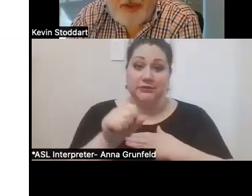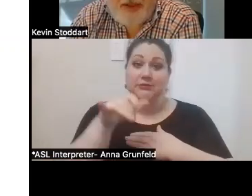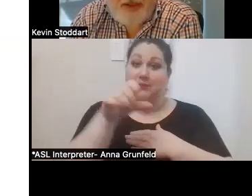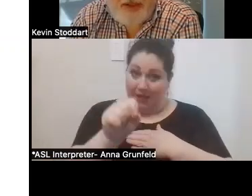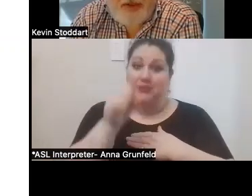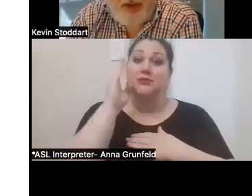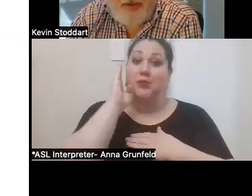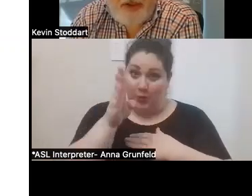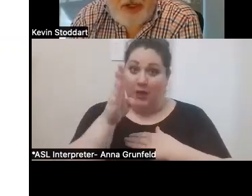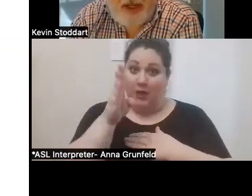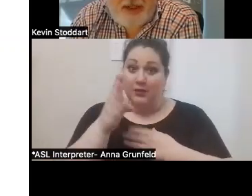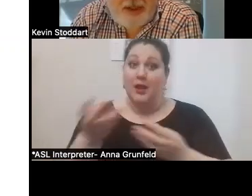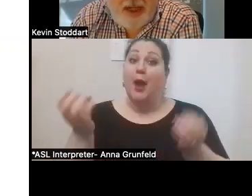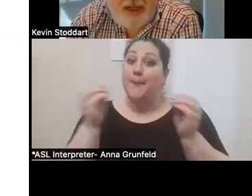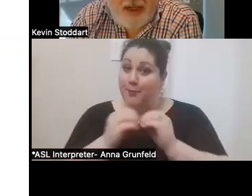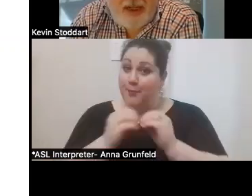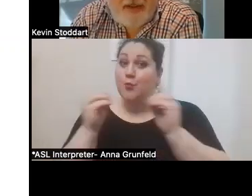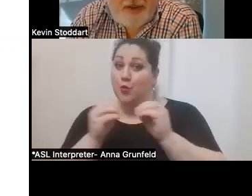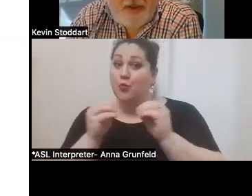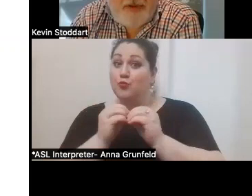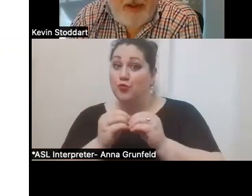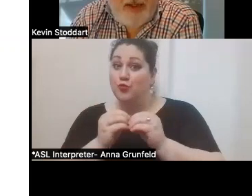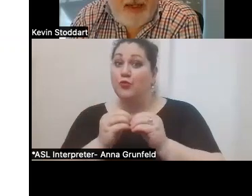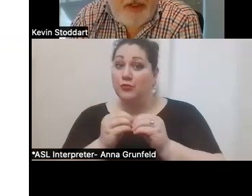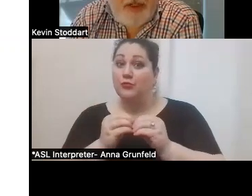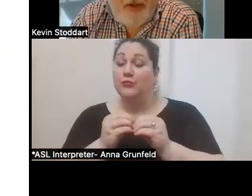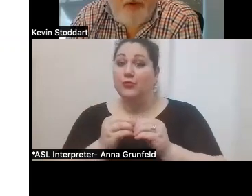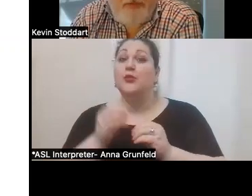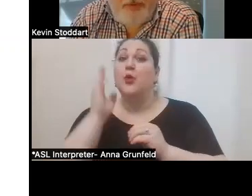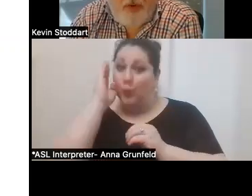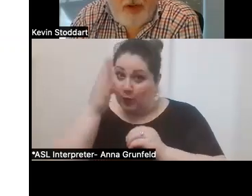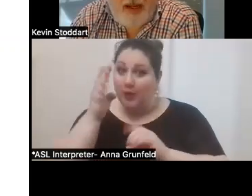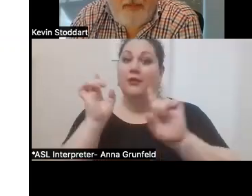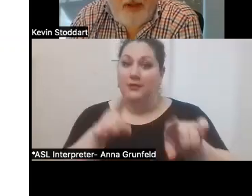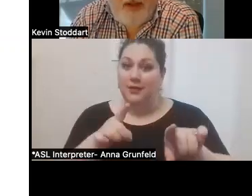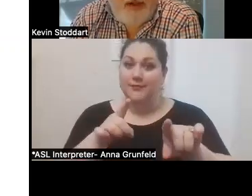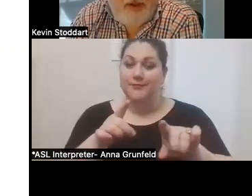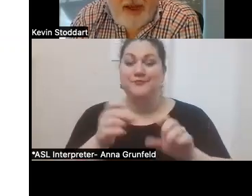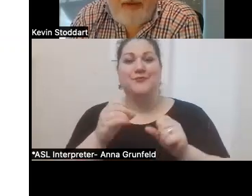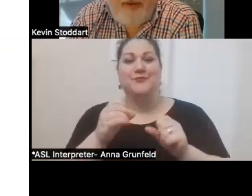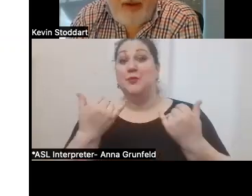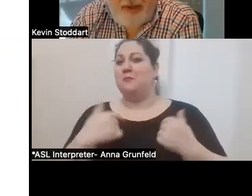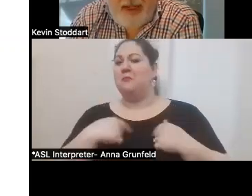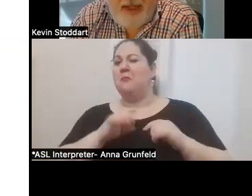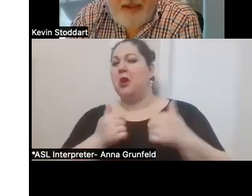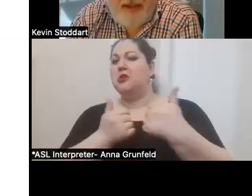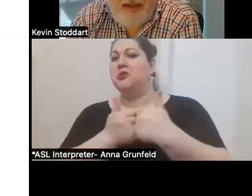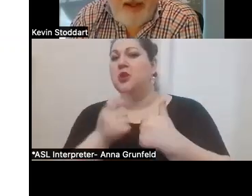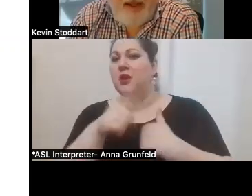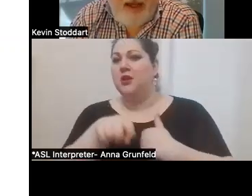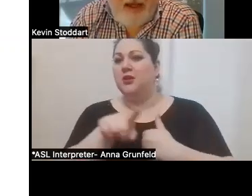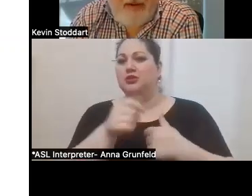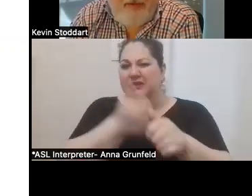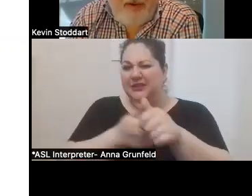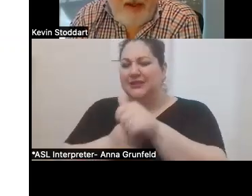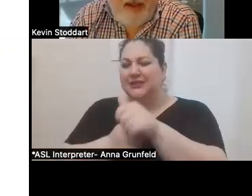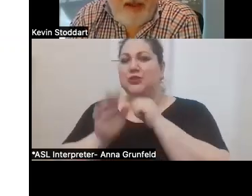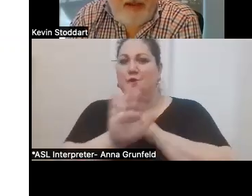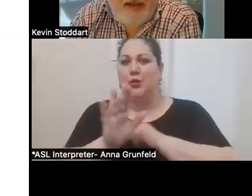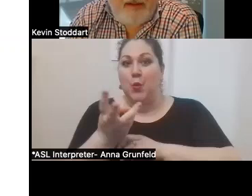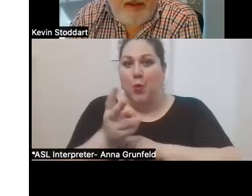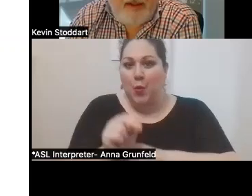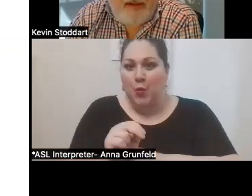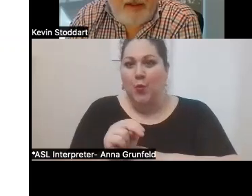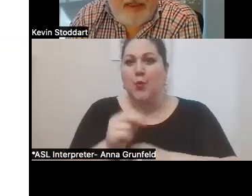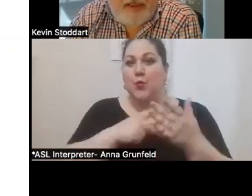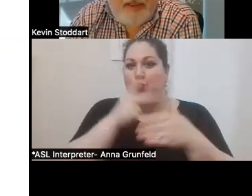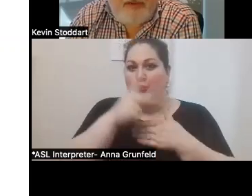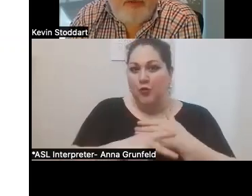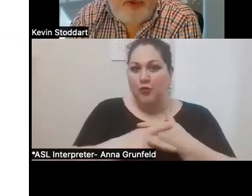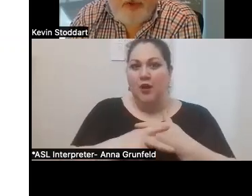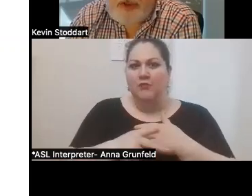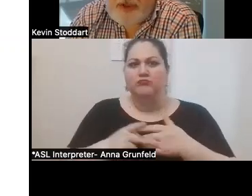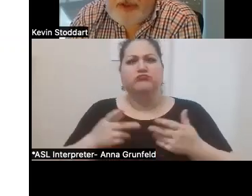So, I would challenge you, each in your own program, to have a plan, have a list of resources